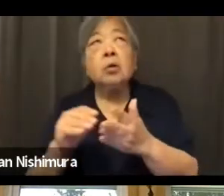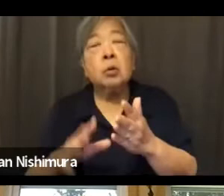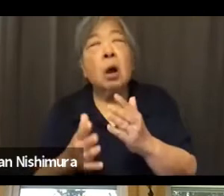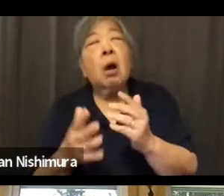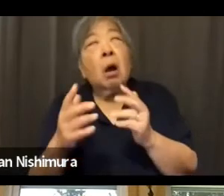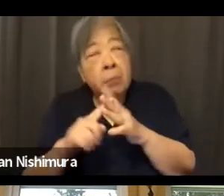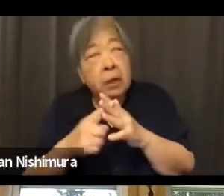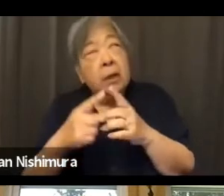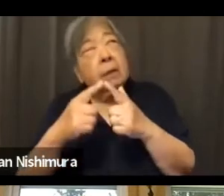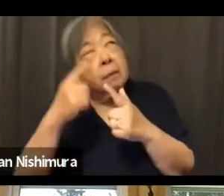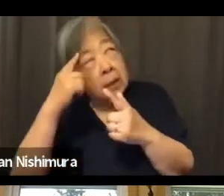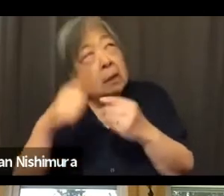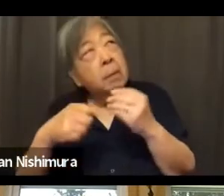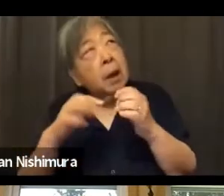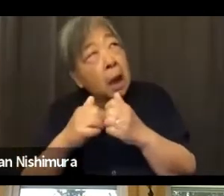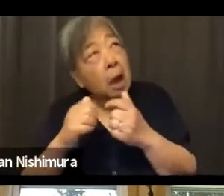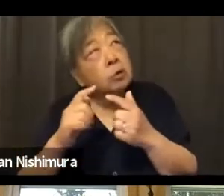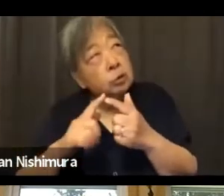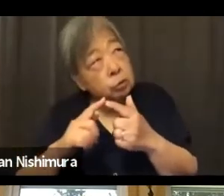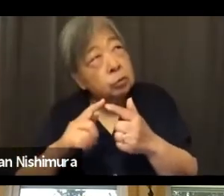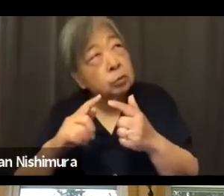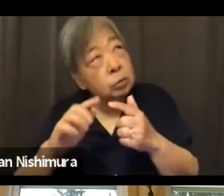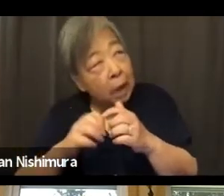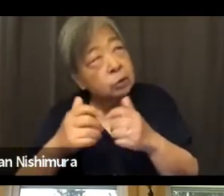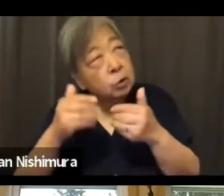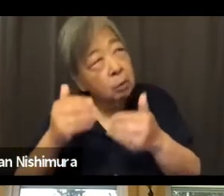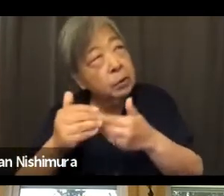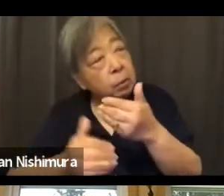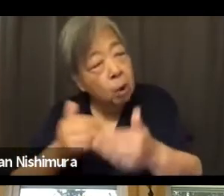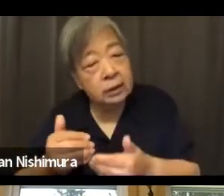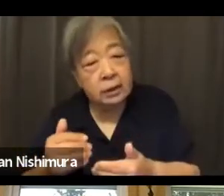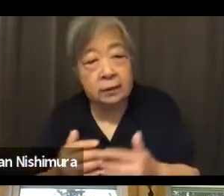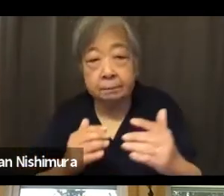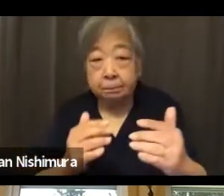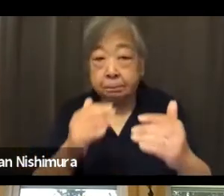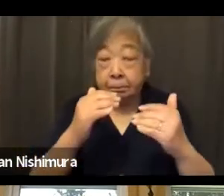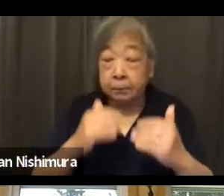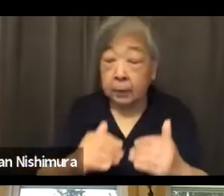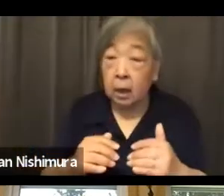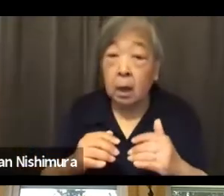Transparent advising process is something I've discussed already in part.